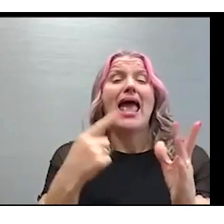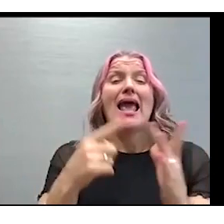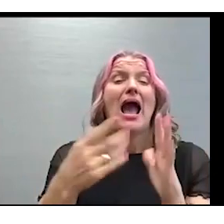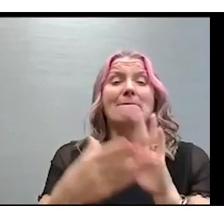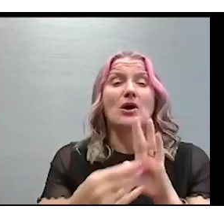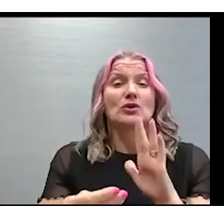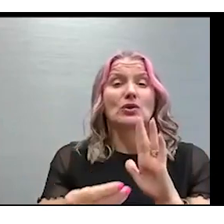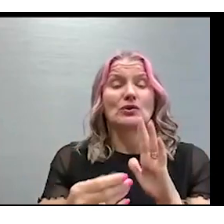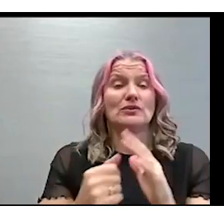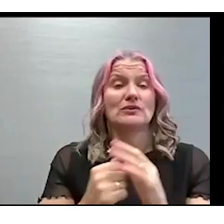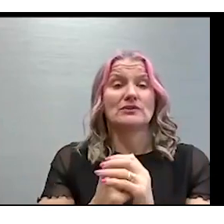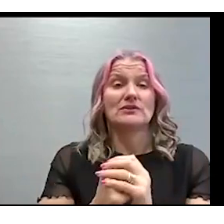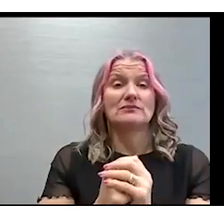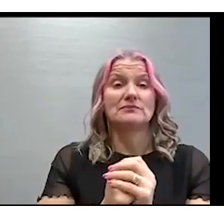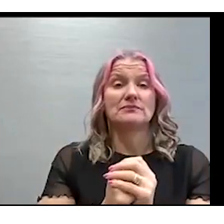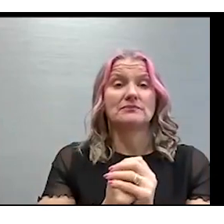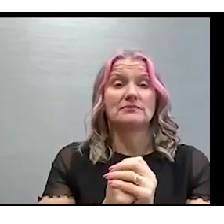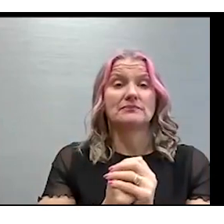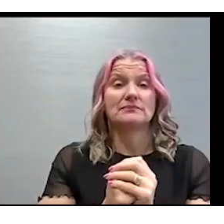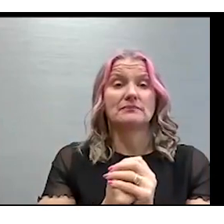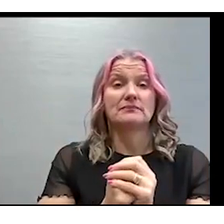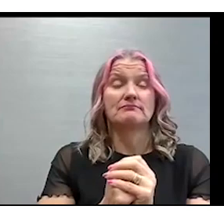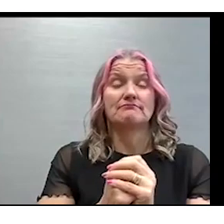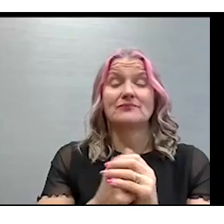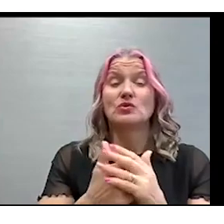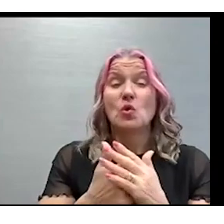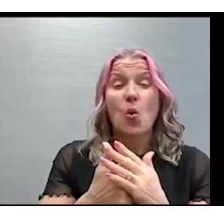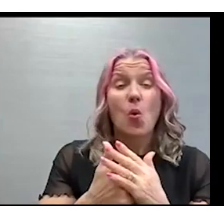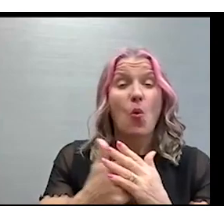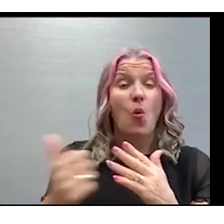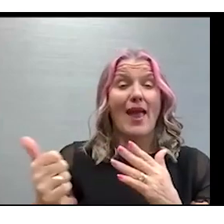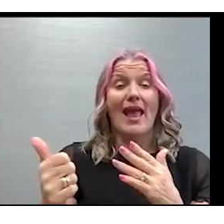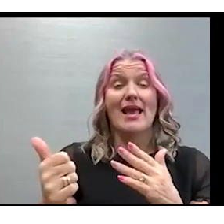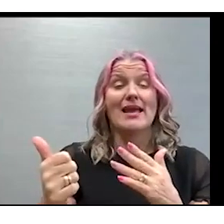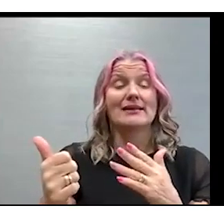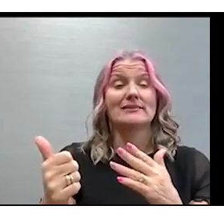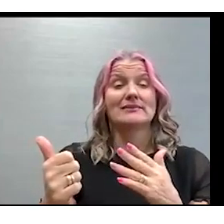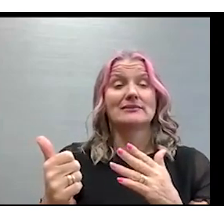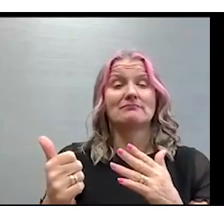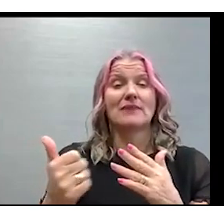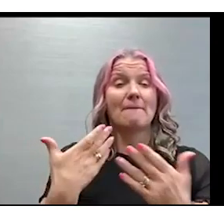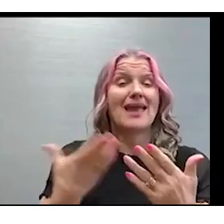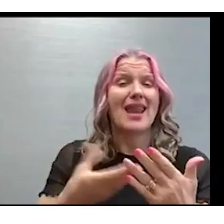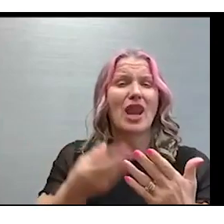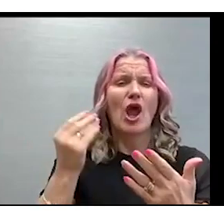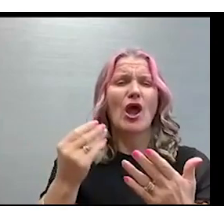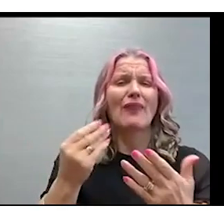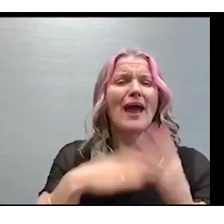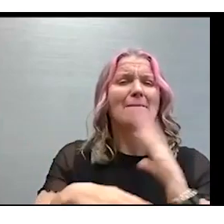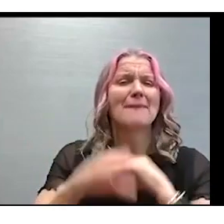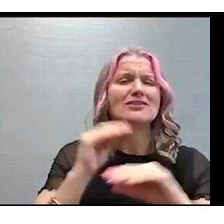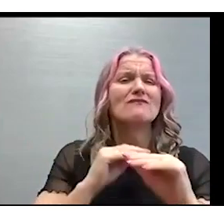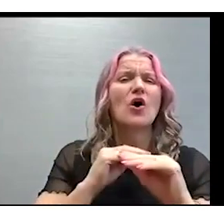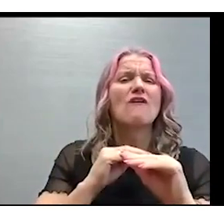With generative AI models - I heard this kind of metaphor for black box right there.